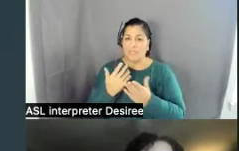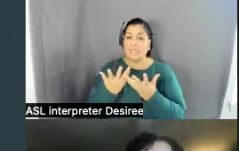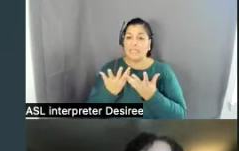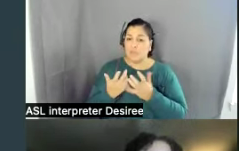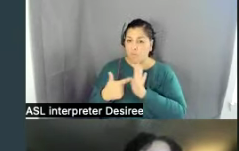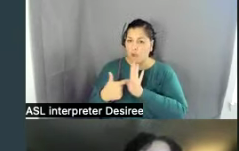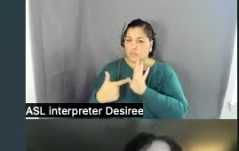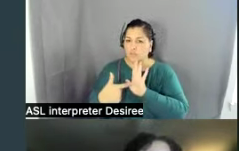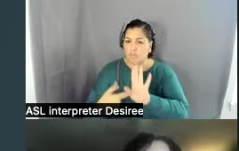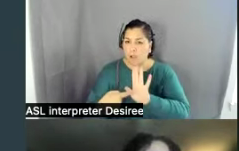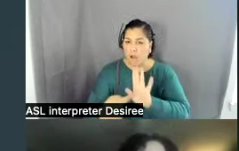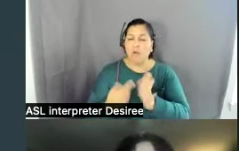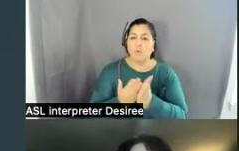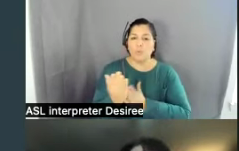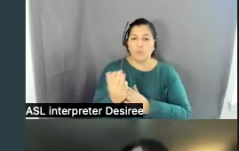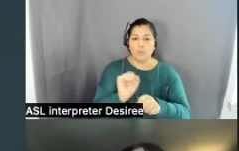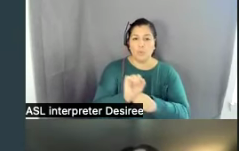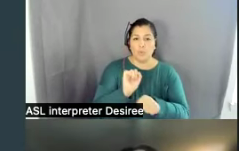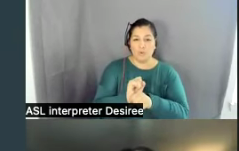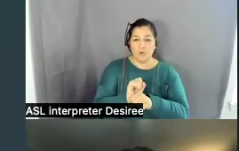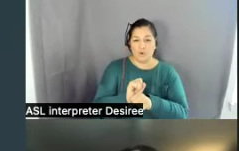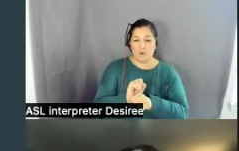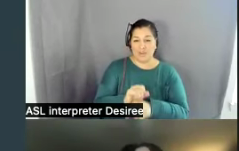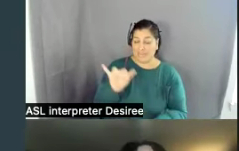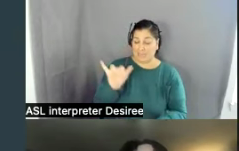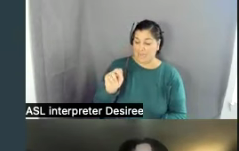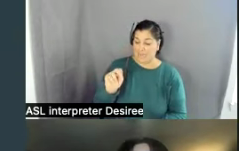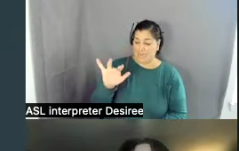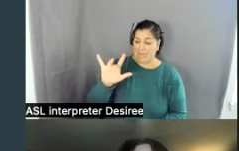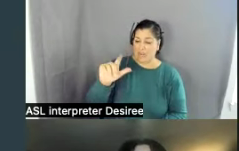We are all, as Geneva spoke about, I think, a lot about power negotiation